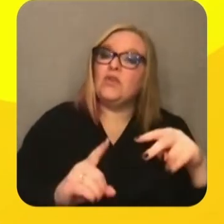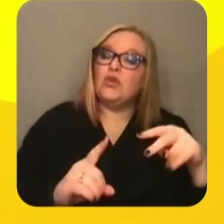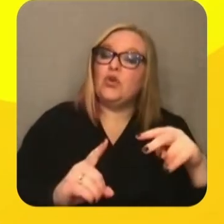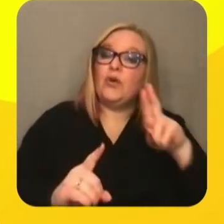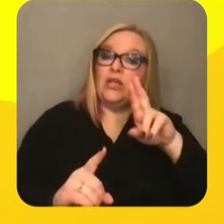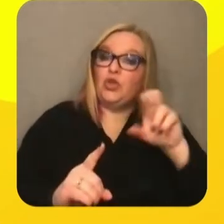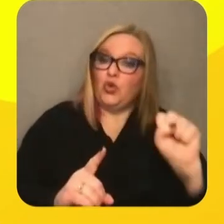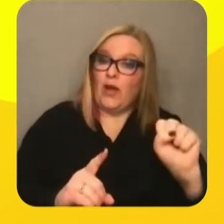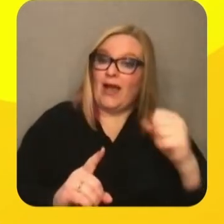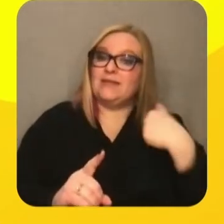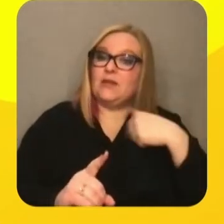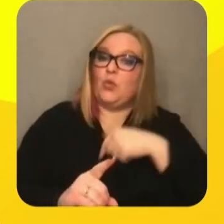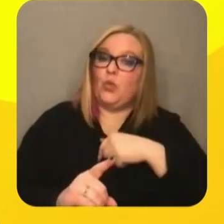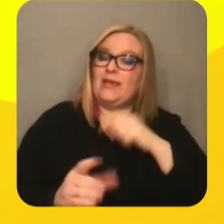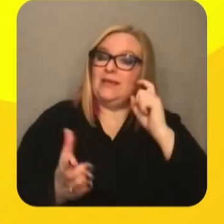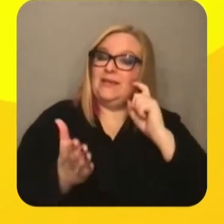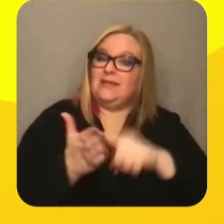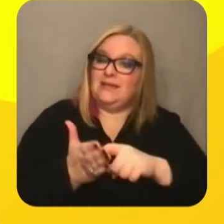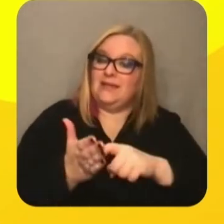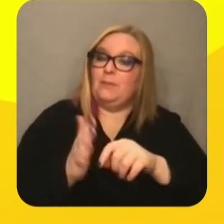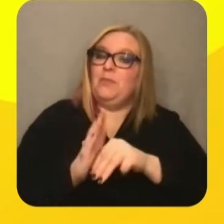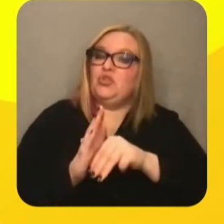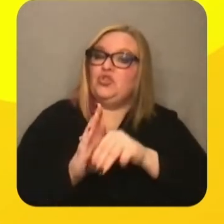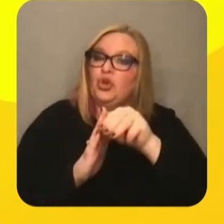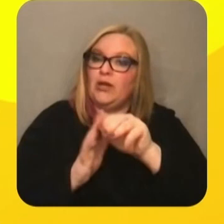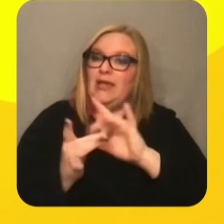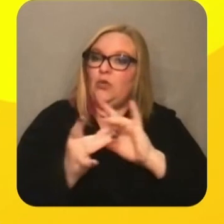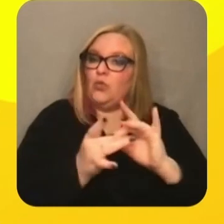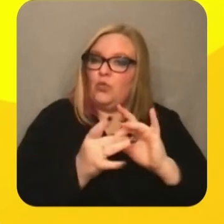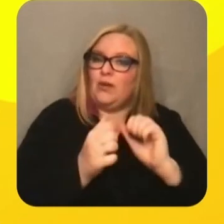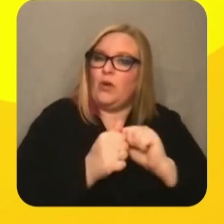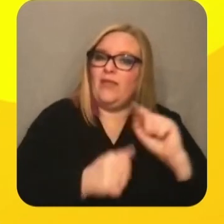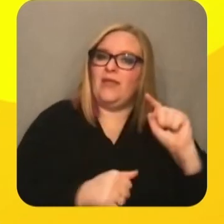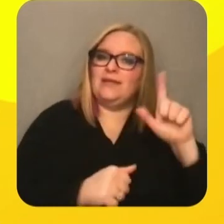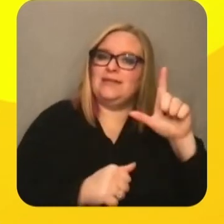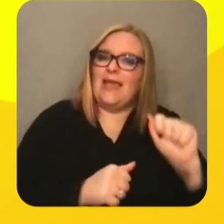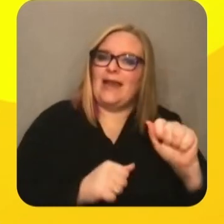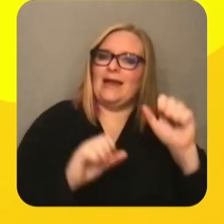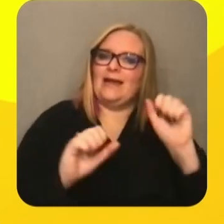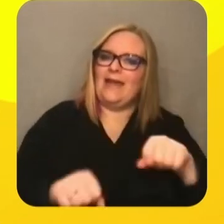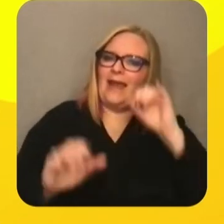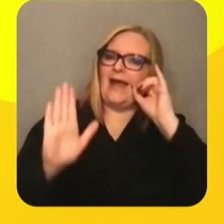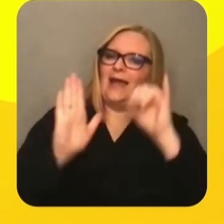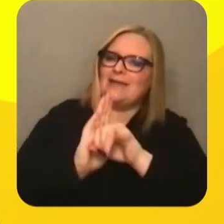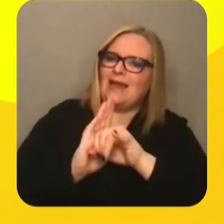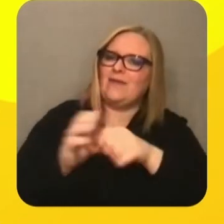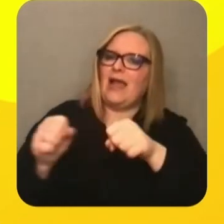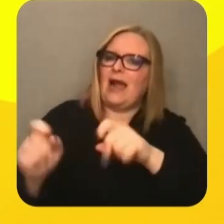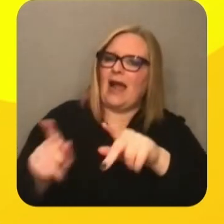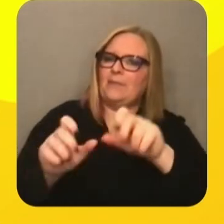maturity in using data to identify opportunities that are benefiting not just our employees,